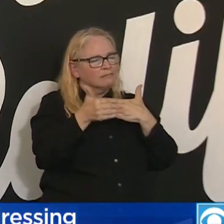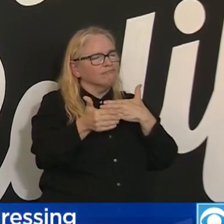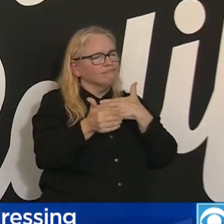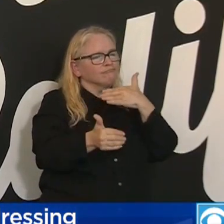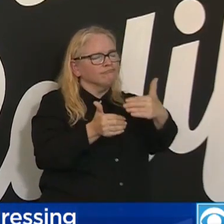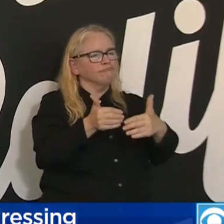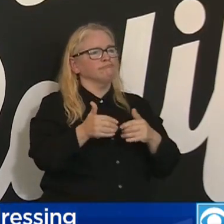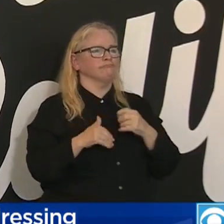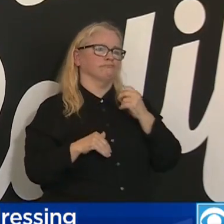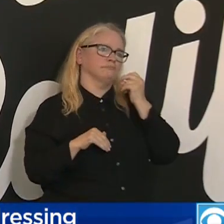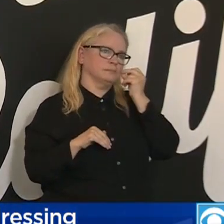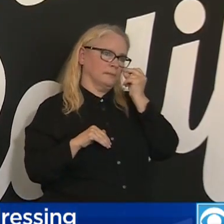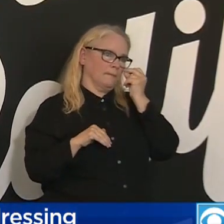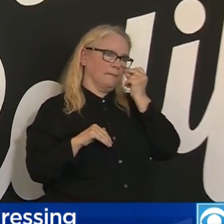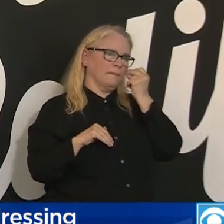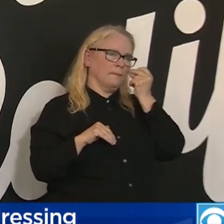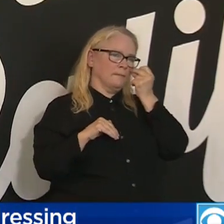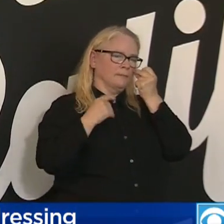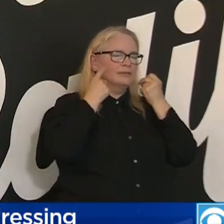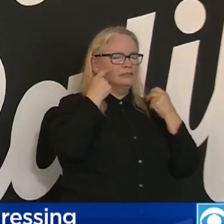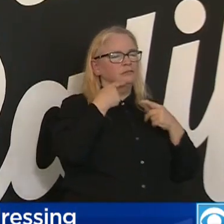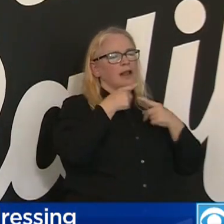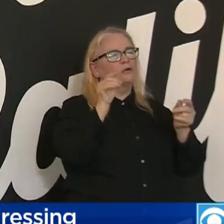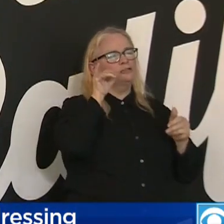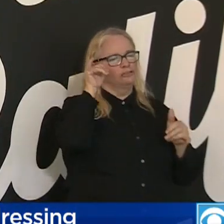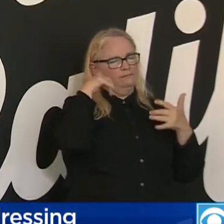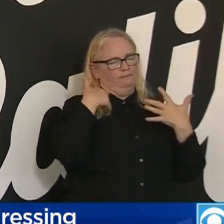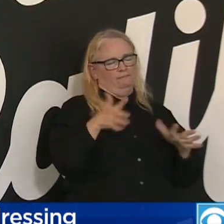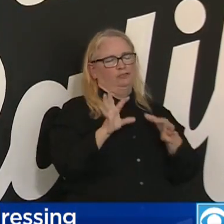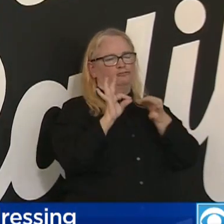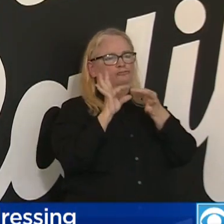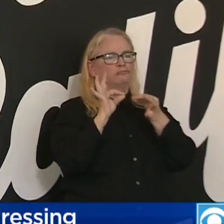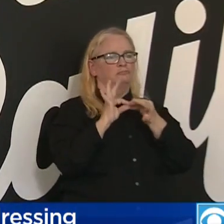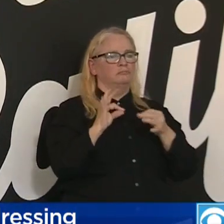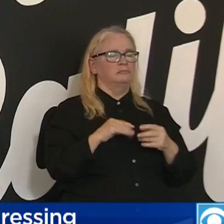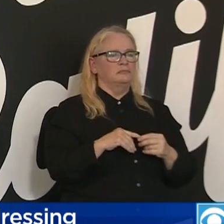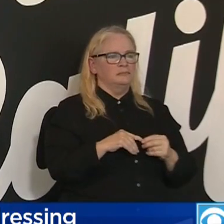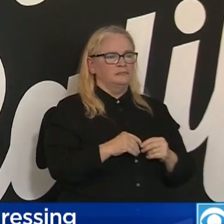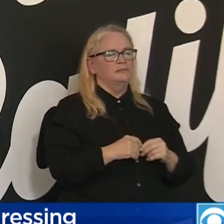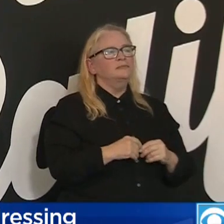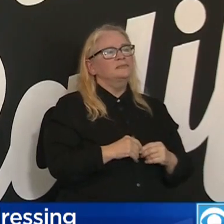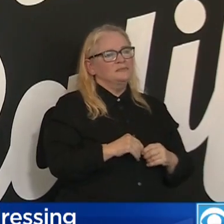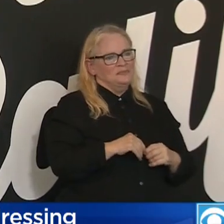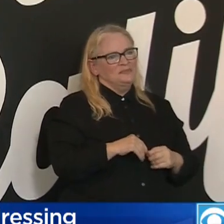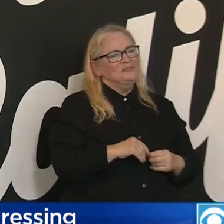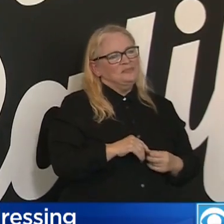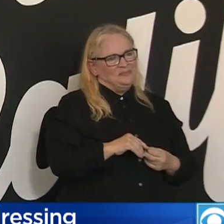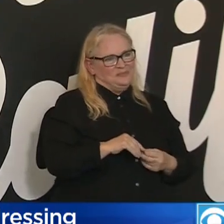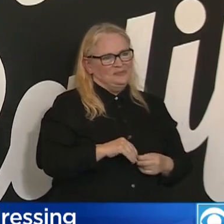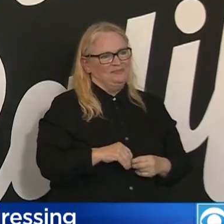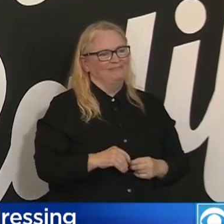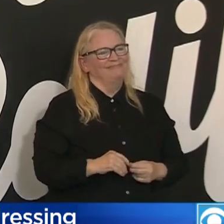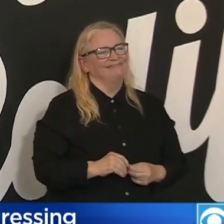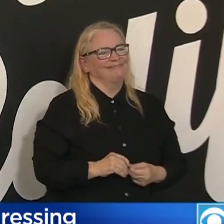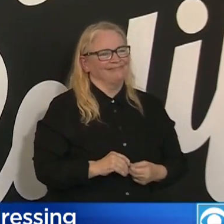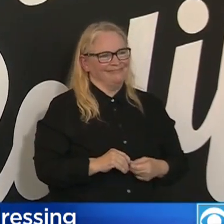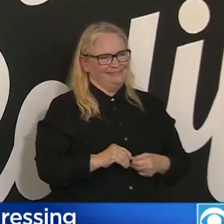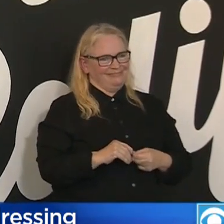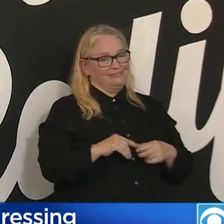THAT CRITERIA LOOKS LIKE WILL BE FORTHCOMING WELL WITHIN THE TIMELINE WE ESTABLISHED AND COMMUNICATED YESTERDAY.